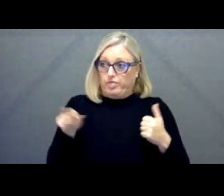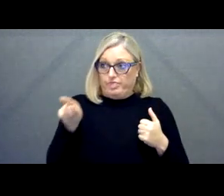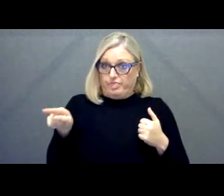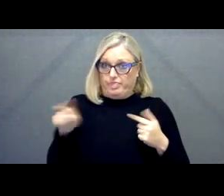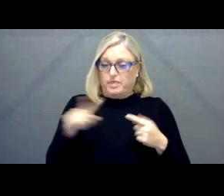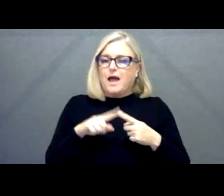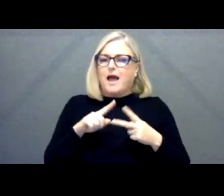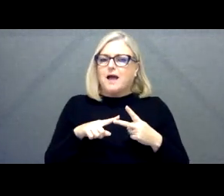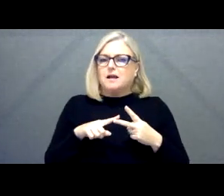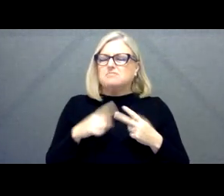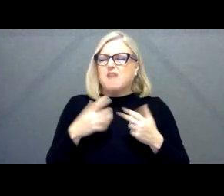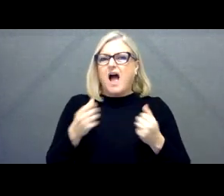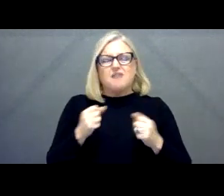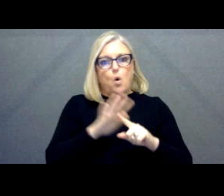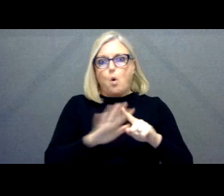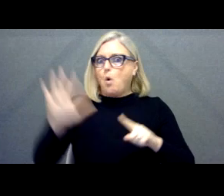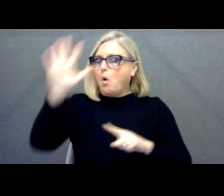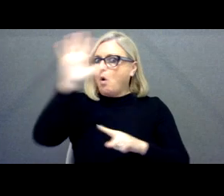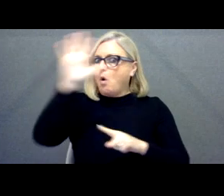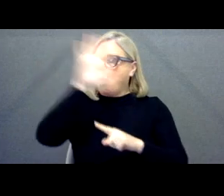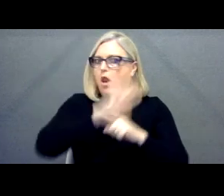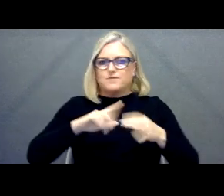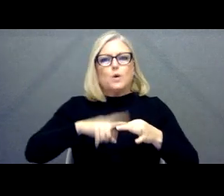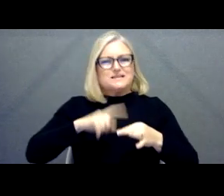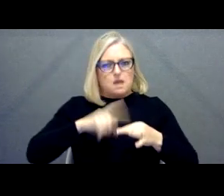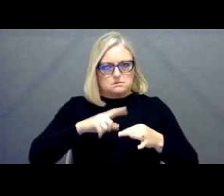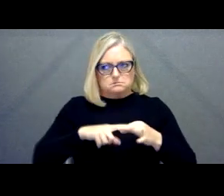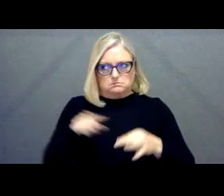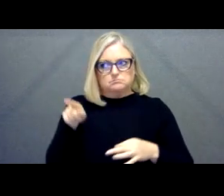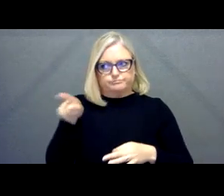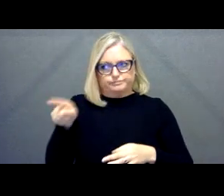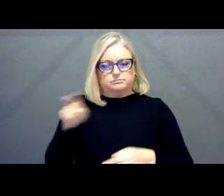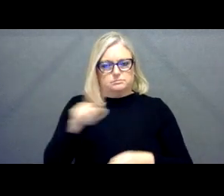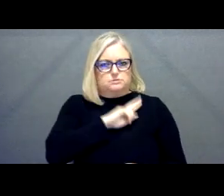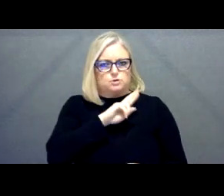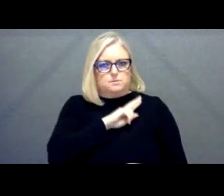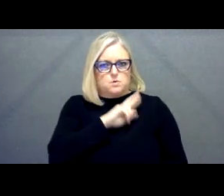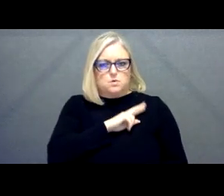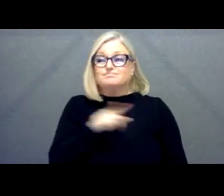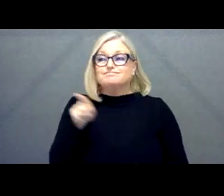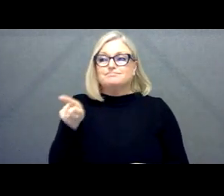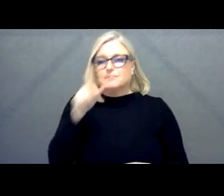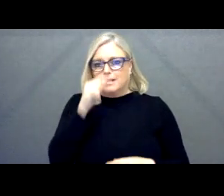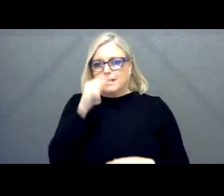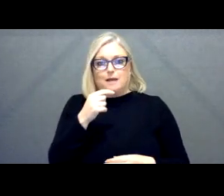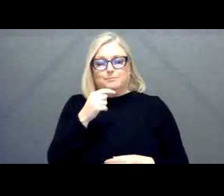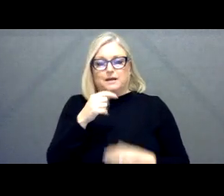all across Queensland they can do those sessions in by phone or in person um and we do have those